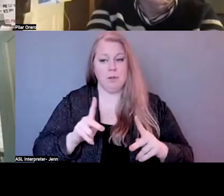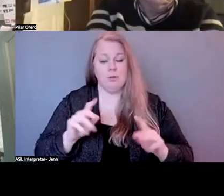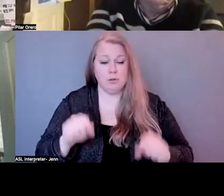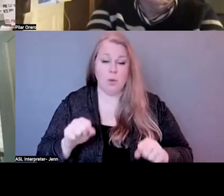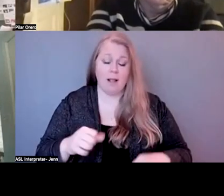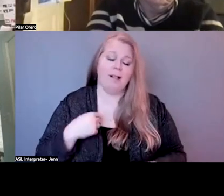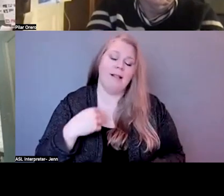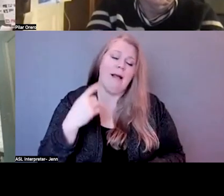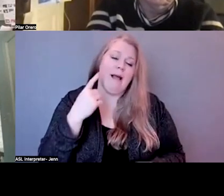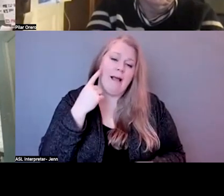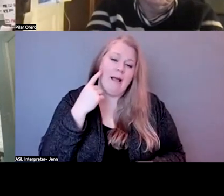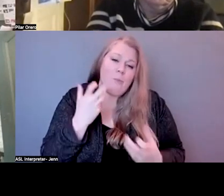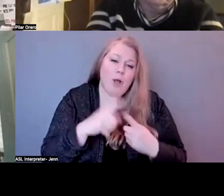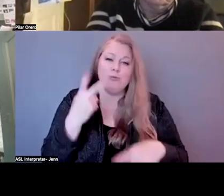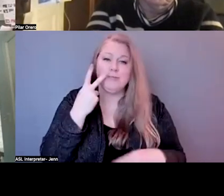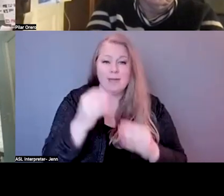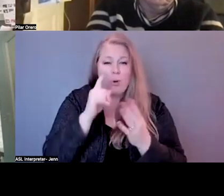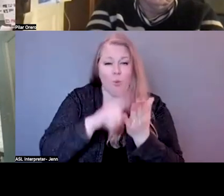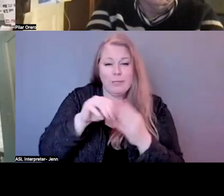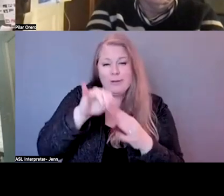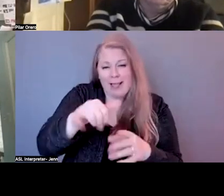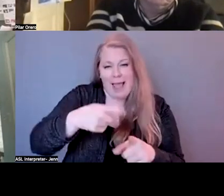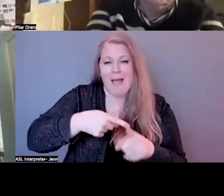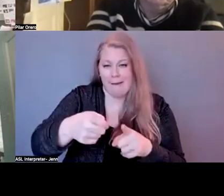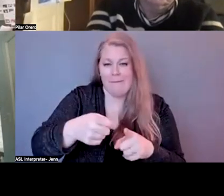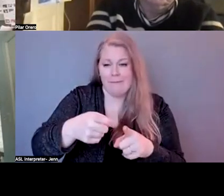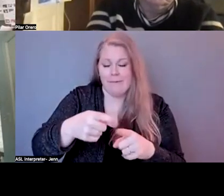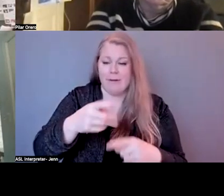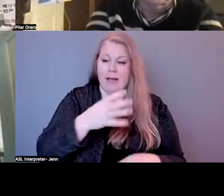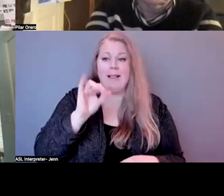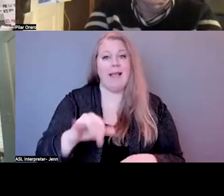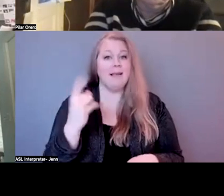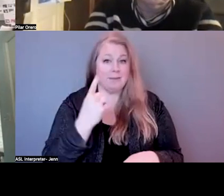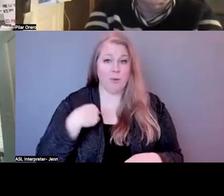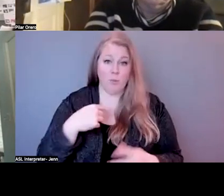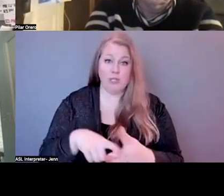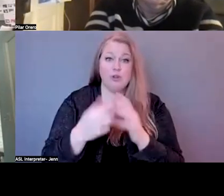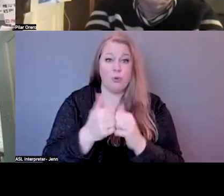like to see more research into an area. And that is something that we have started with the XR association.